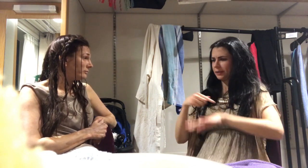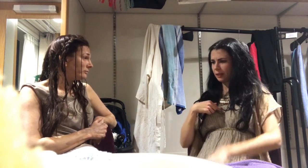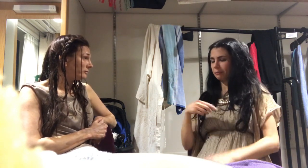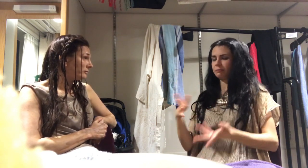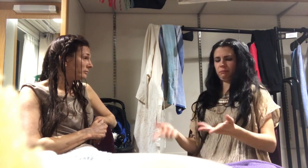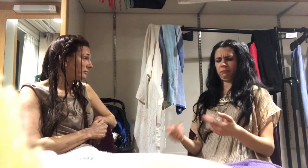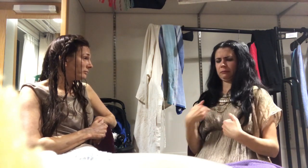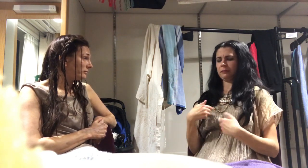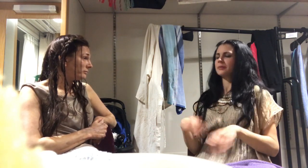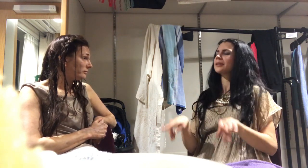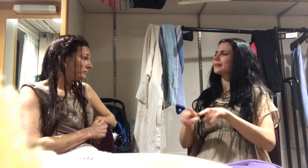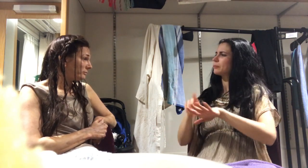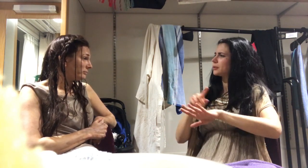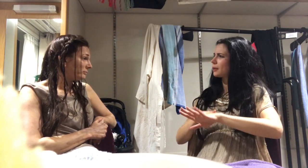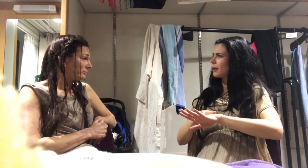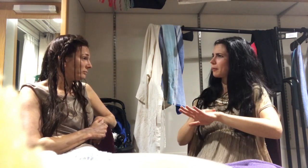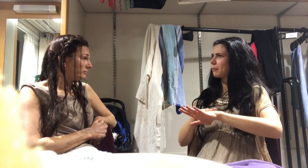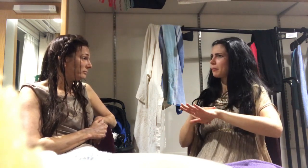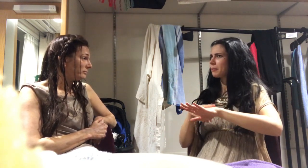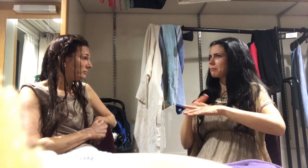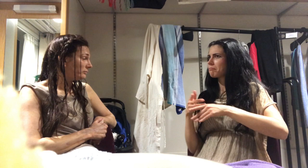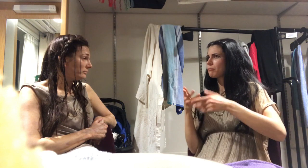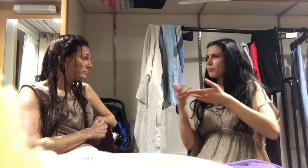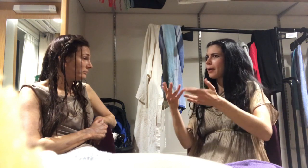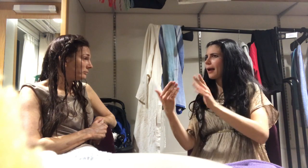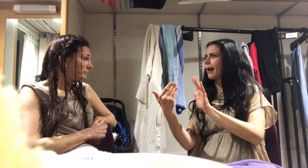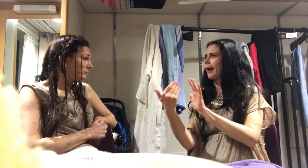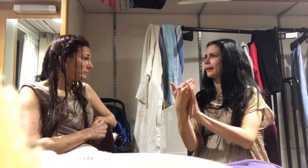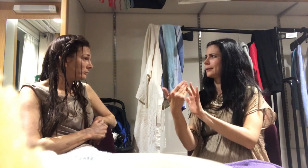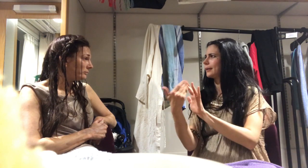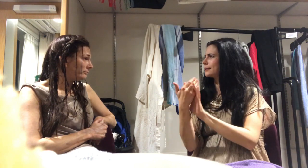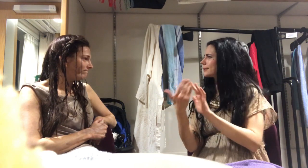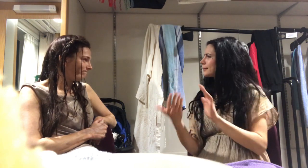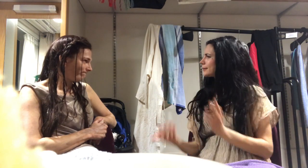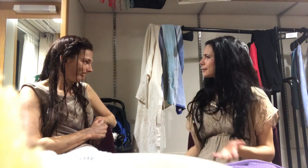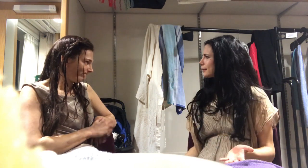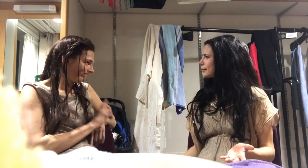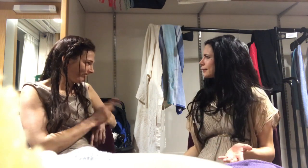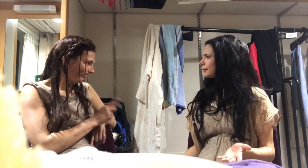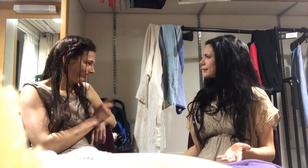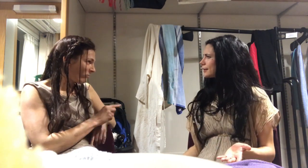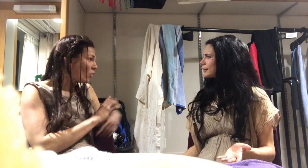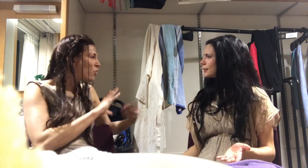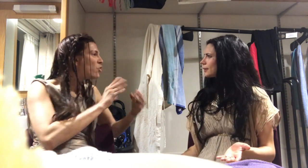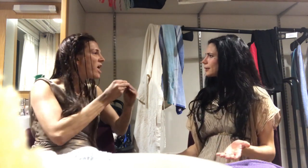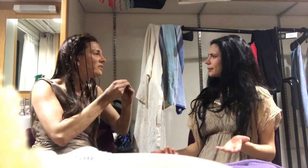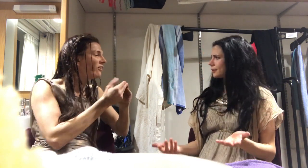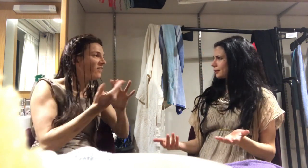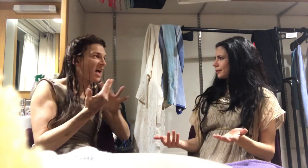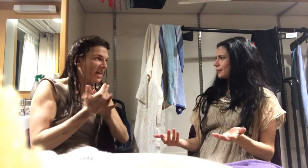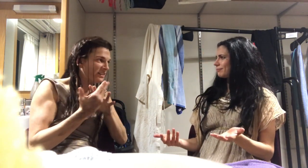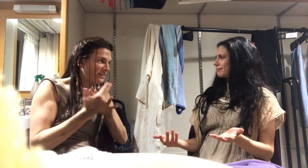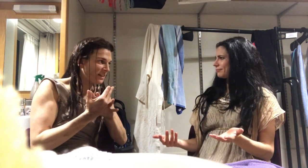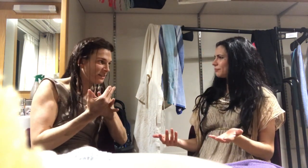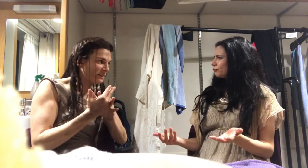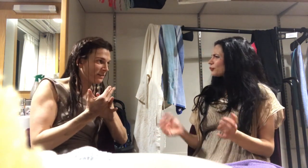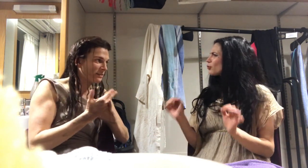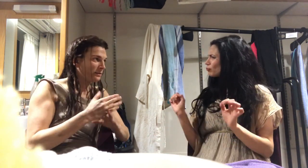At the same time, how do we share the access for the audience? In the natural sense? Creative access.... Right!